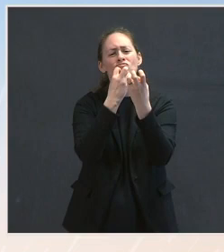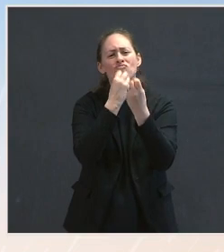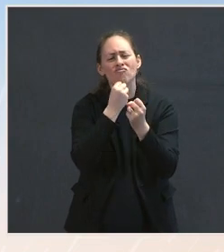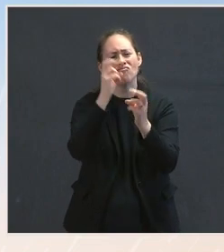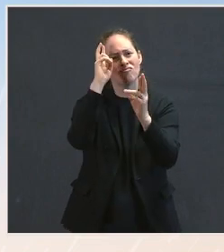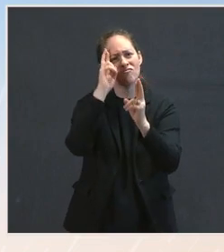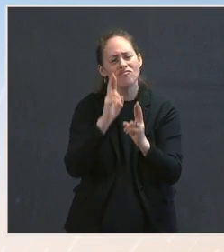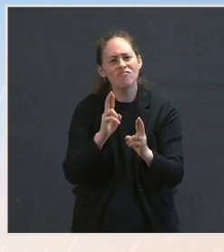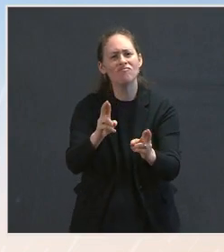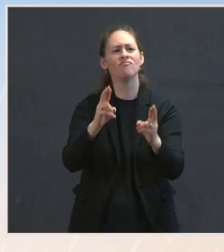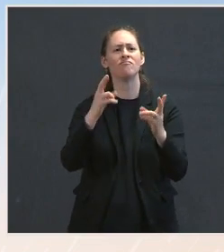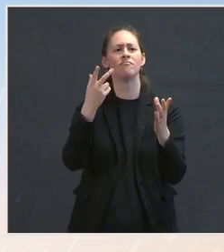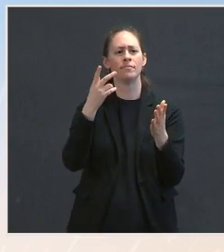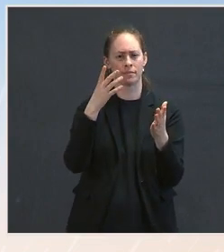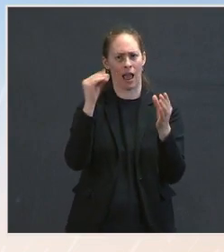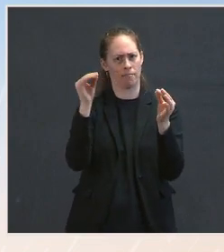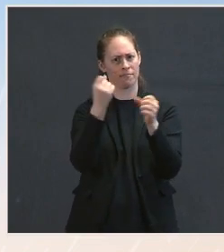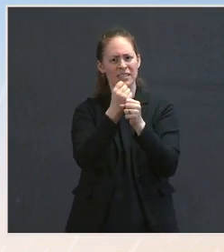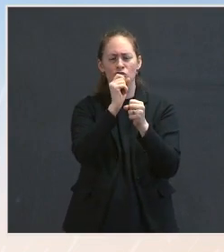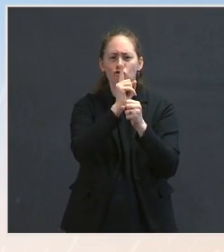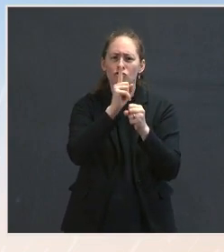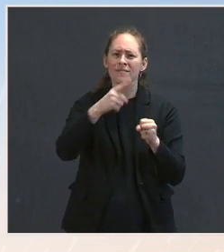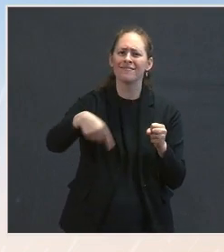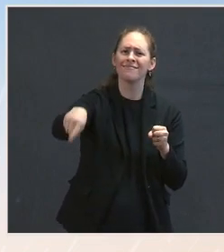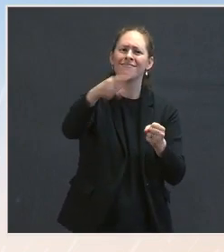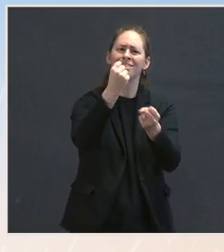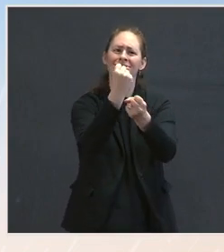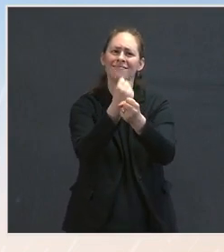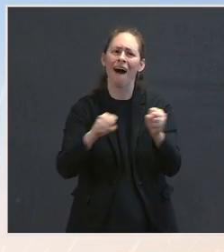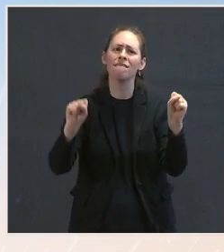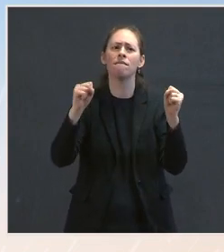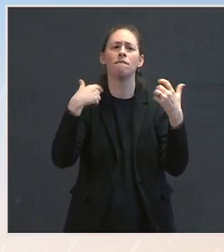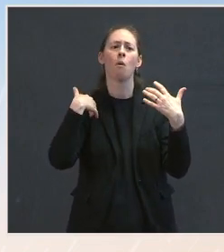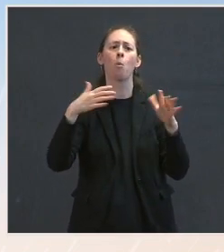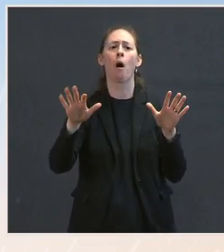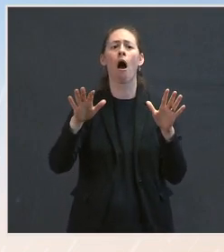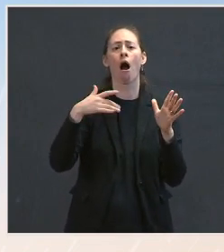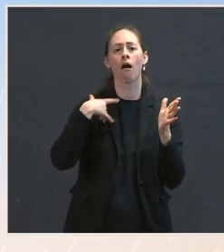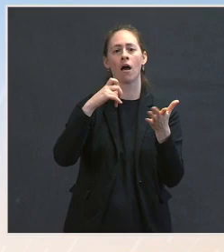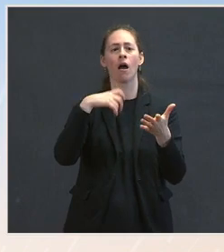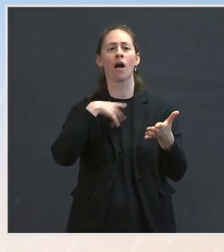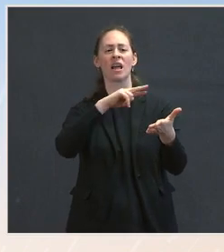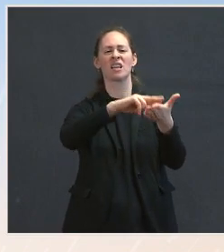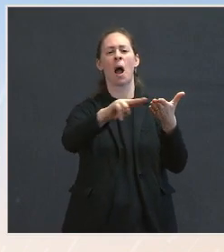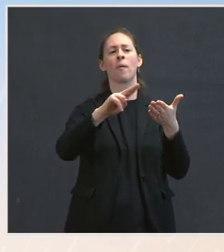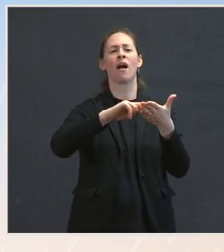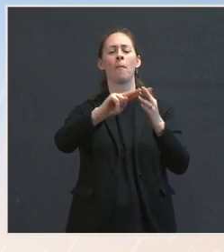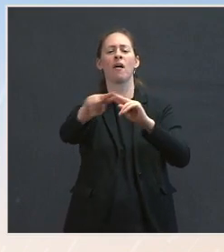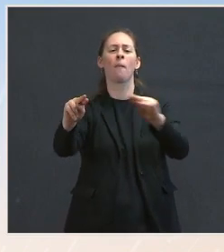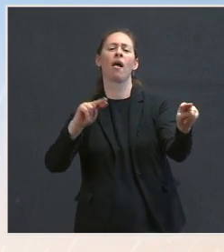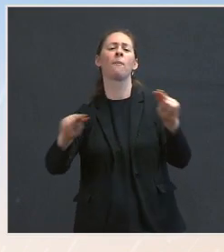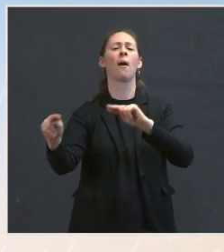I don't think I'm going to put new labels on it from here or from the podium, but it is a priority of the administration,